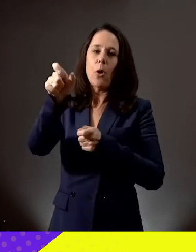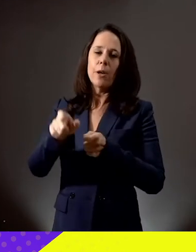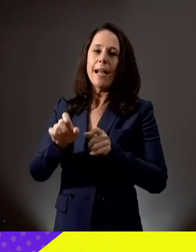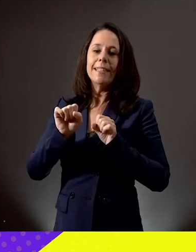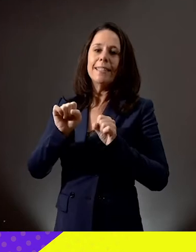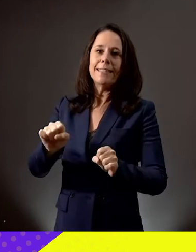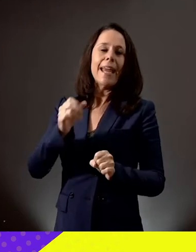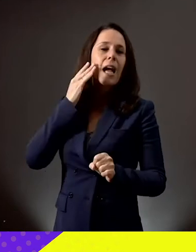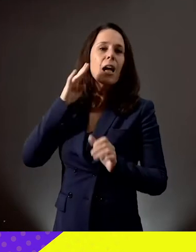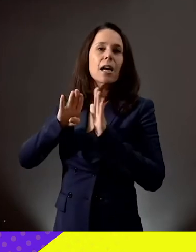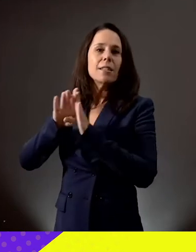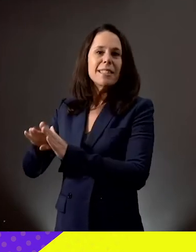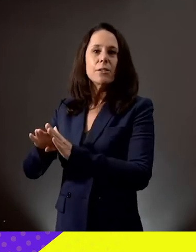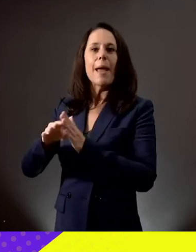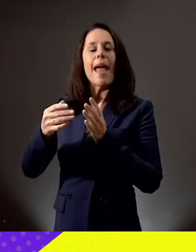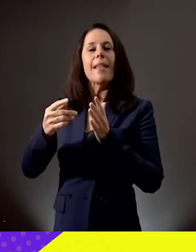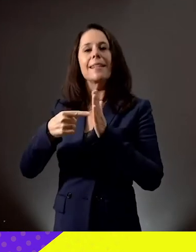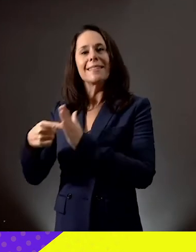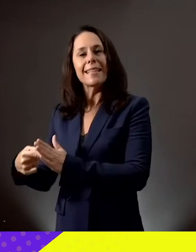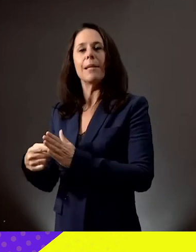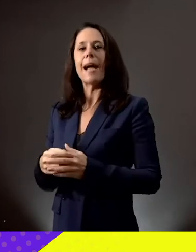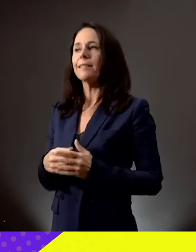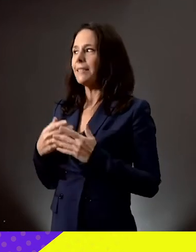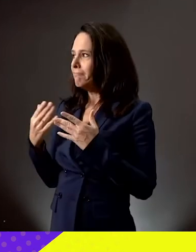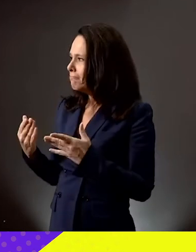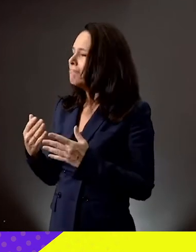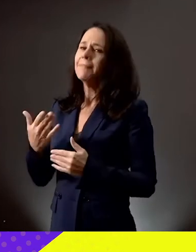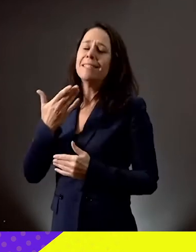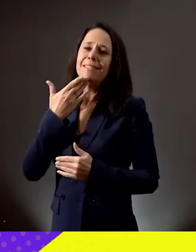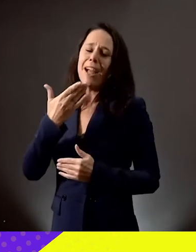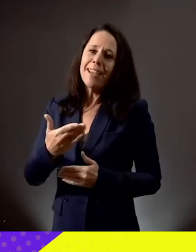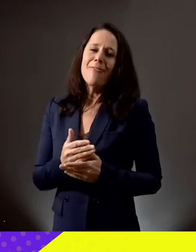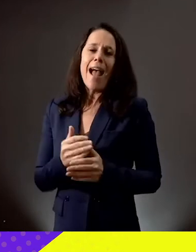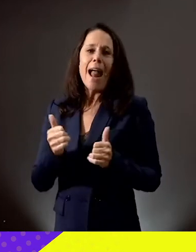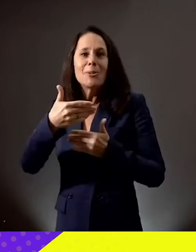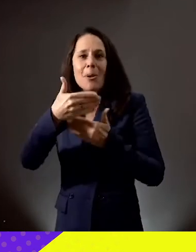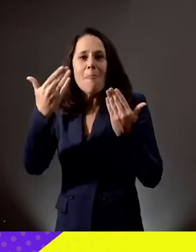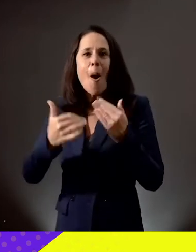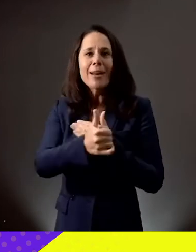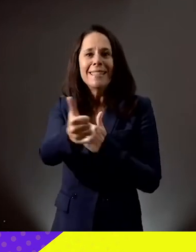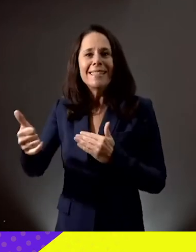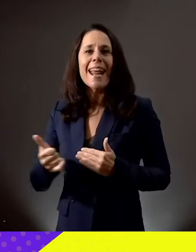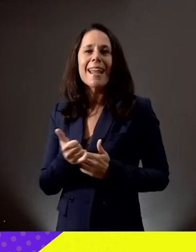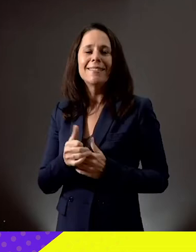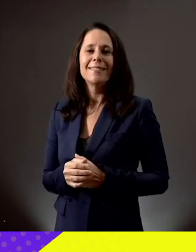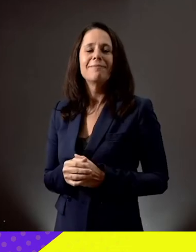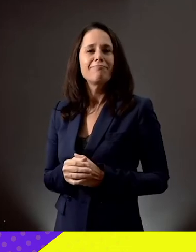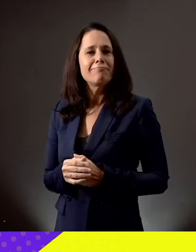Rabin, the floor is yours. -Thank you so much. Good morning, all. It's great to be here today.